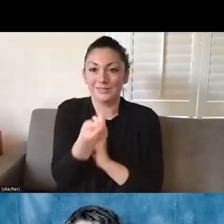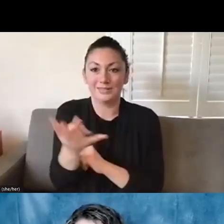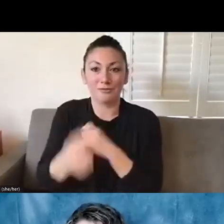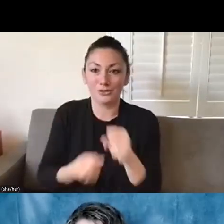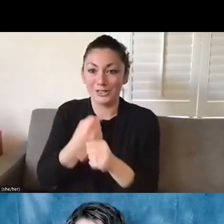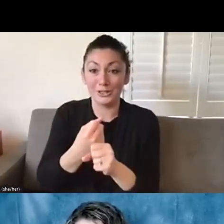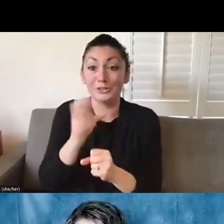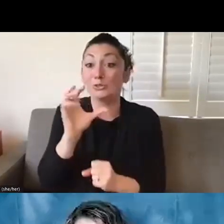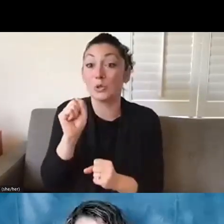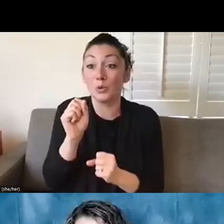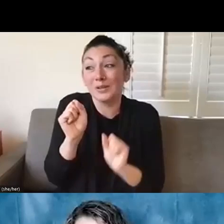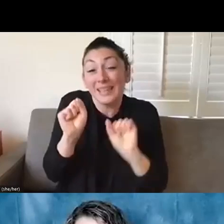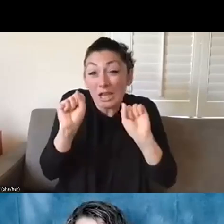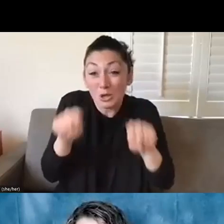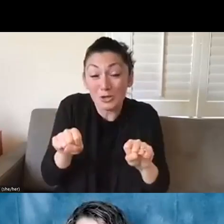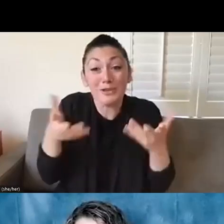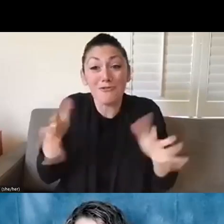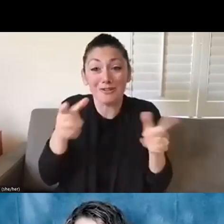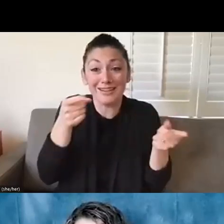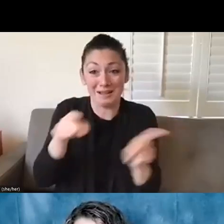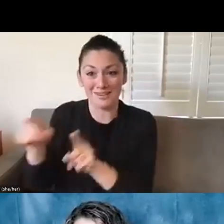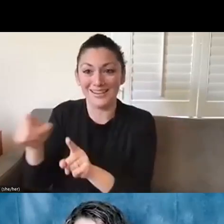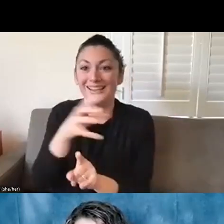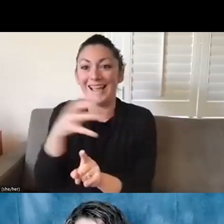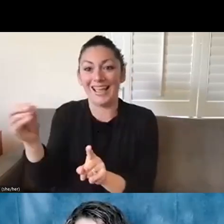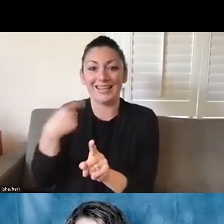in the inpatient setting. I haven't done that for several years. So it could be that that's